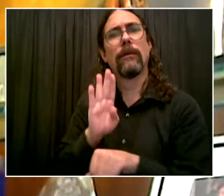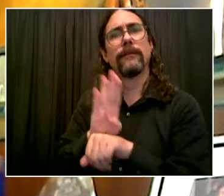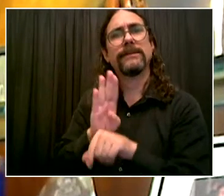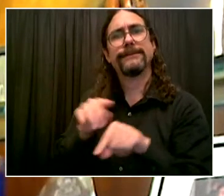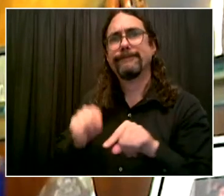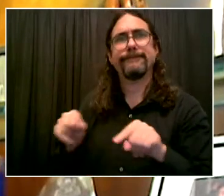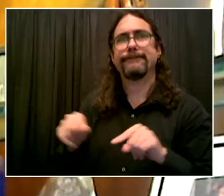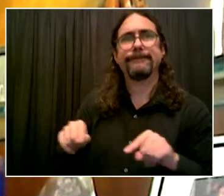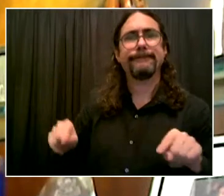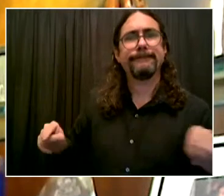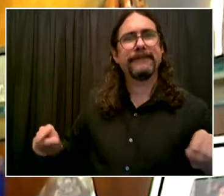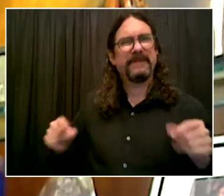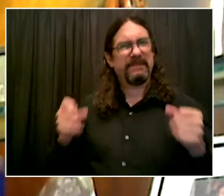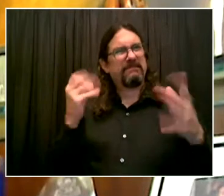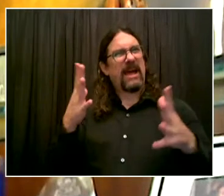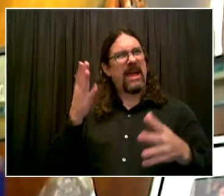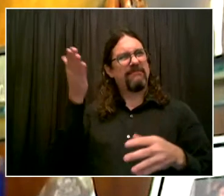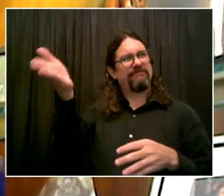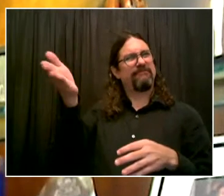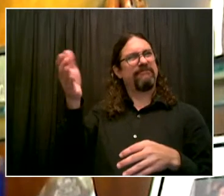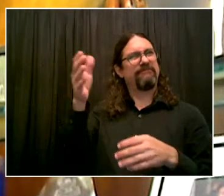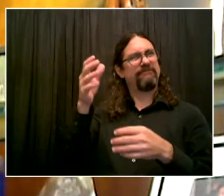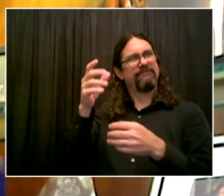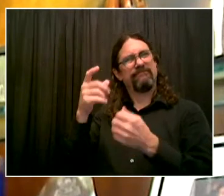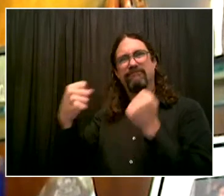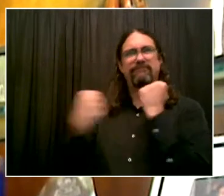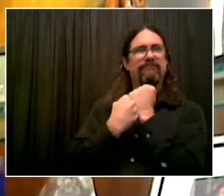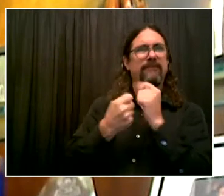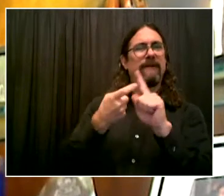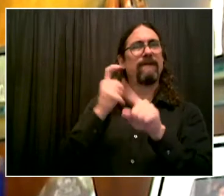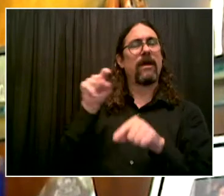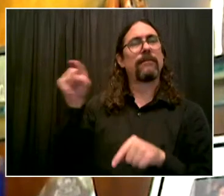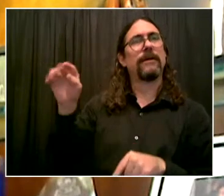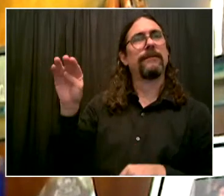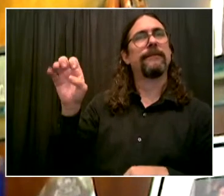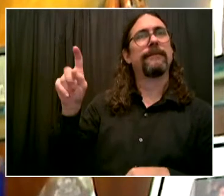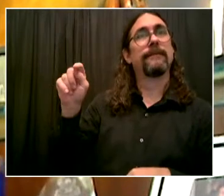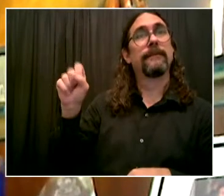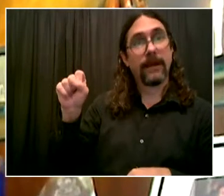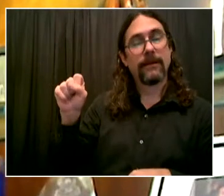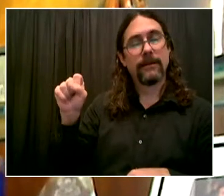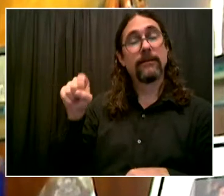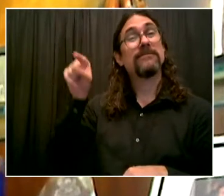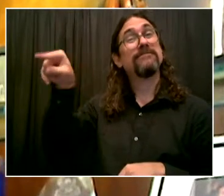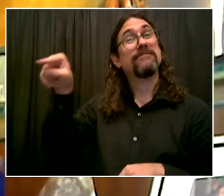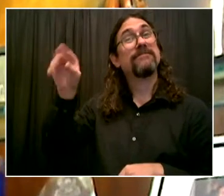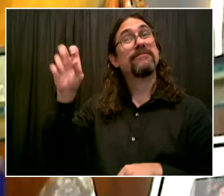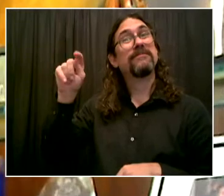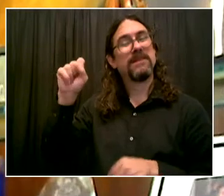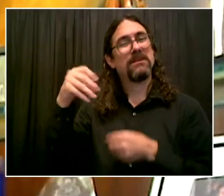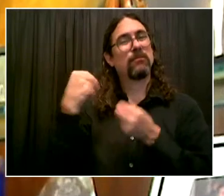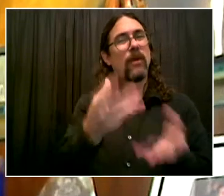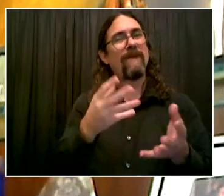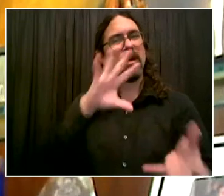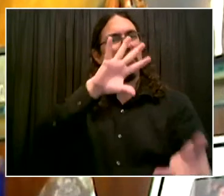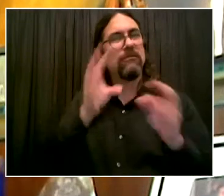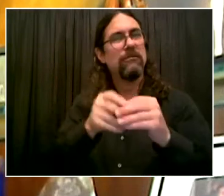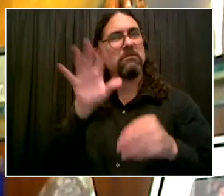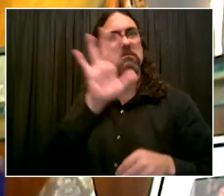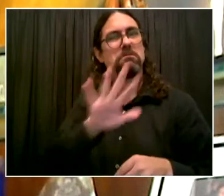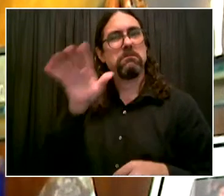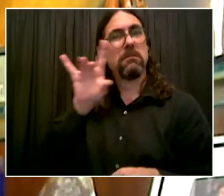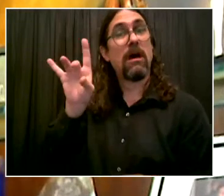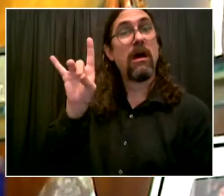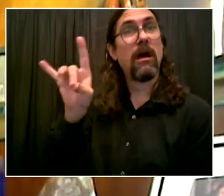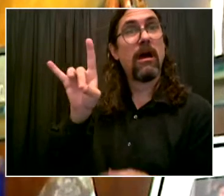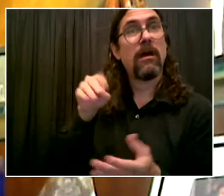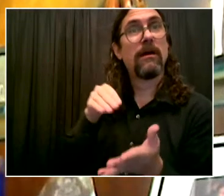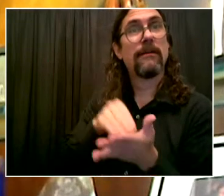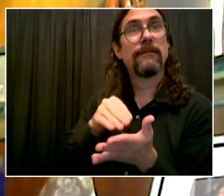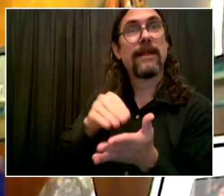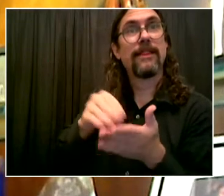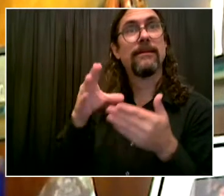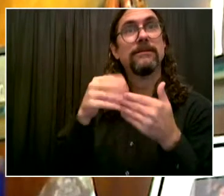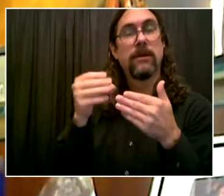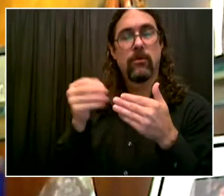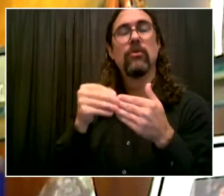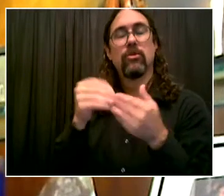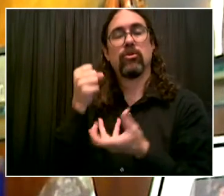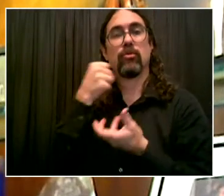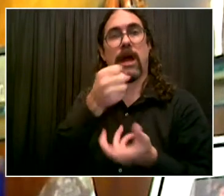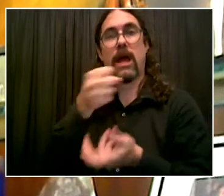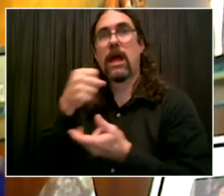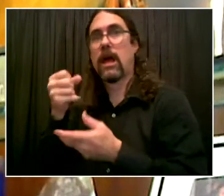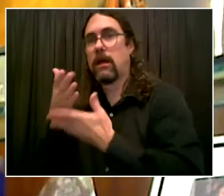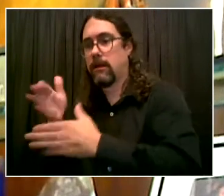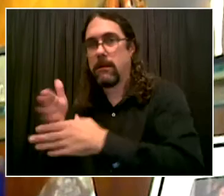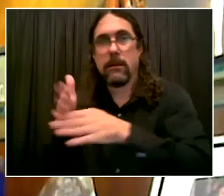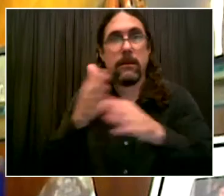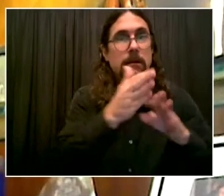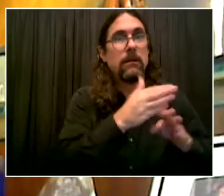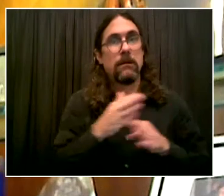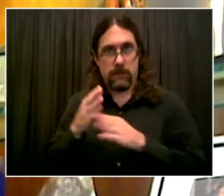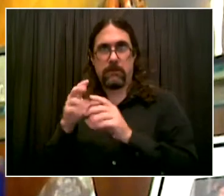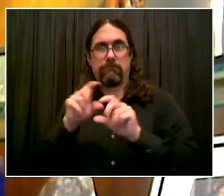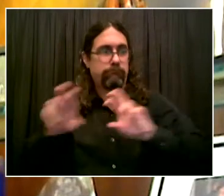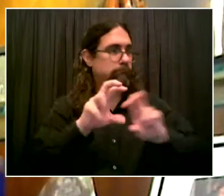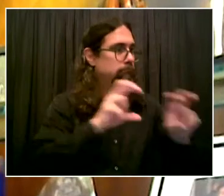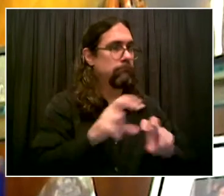STEVE AND